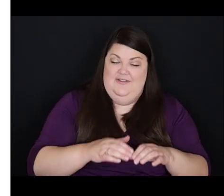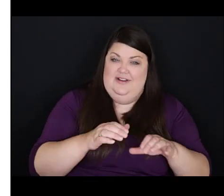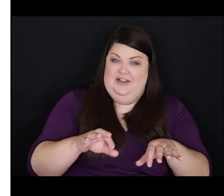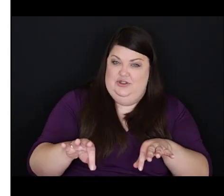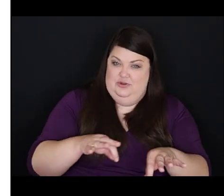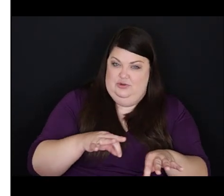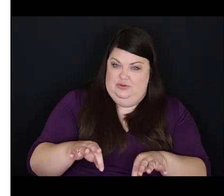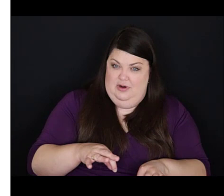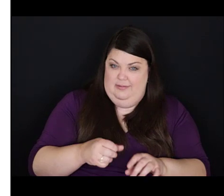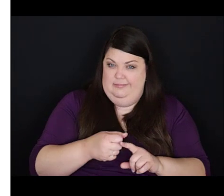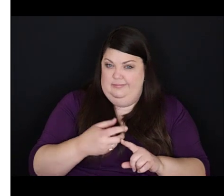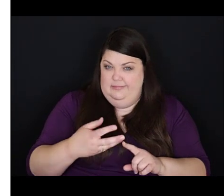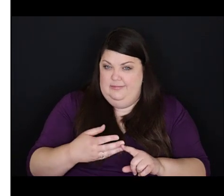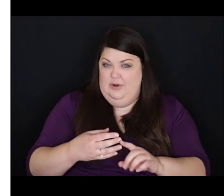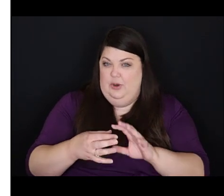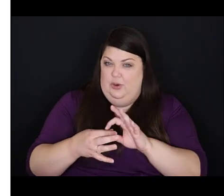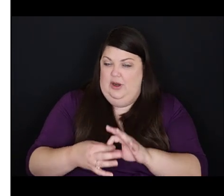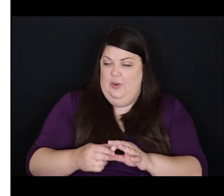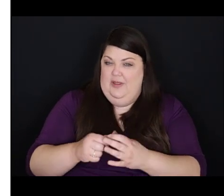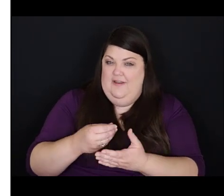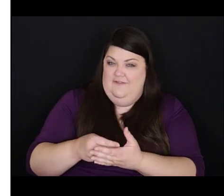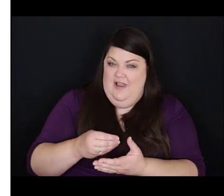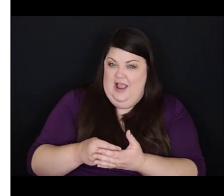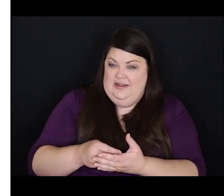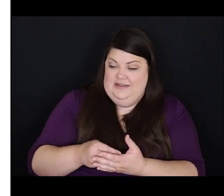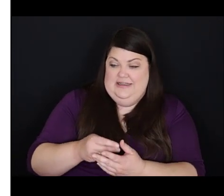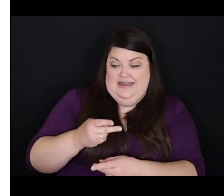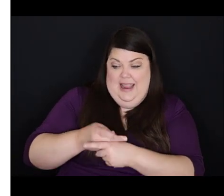reserved for youth with the most significant disabilities,